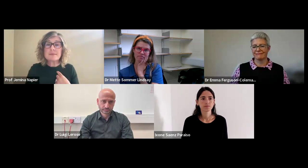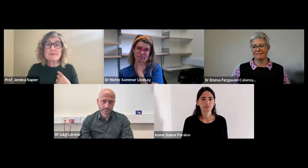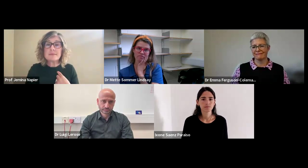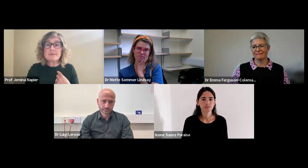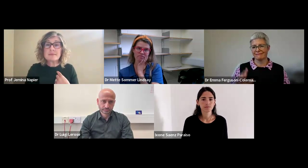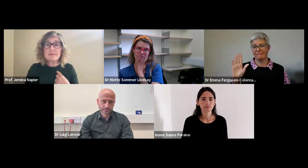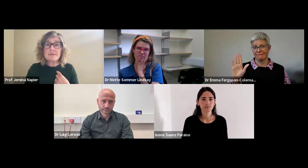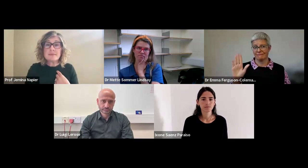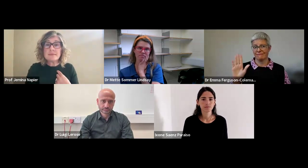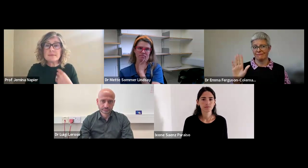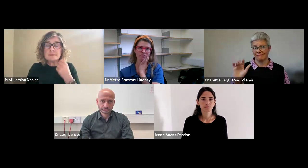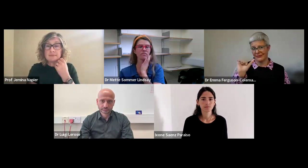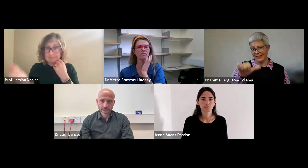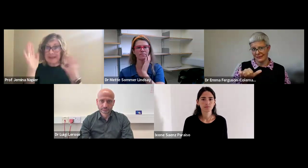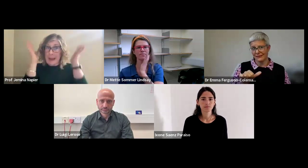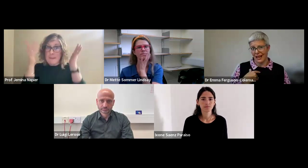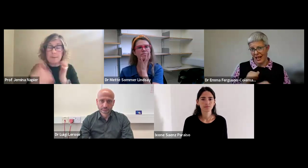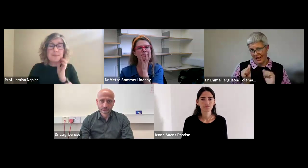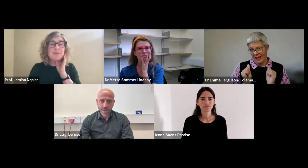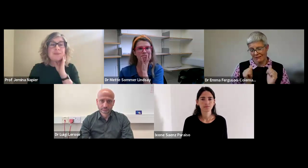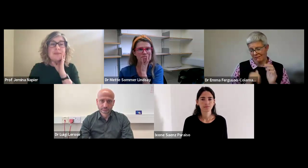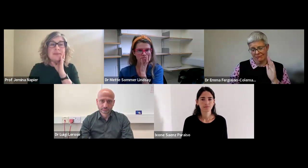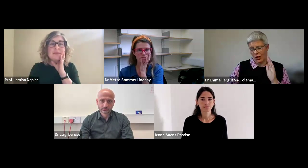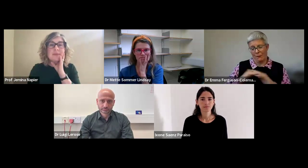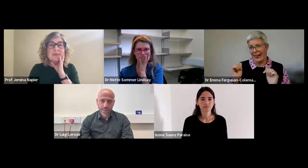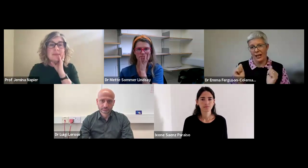together. Would anybody in the panel like to respond to those? Emma!